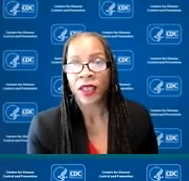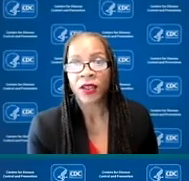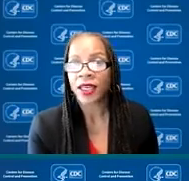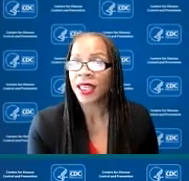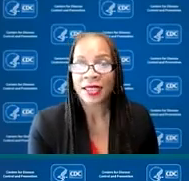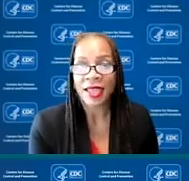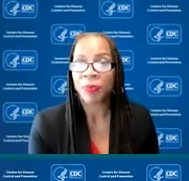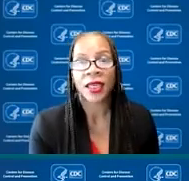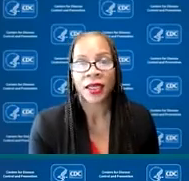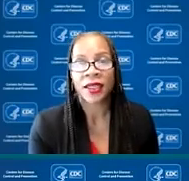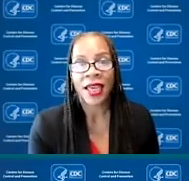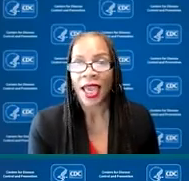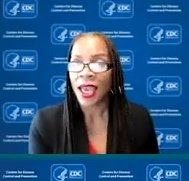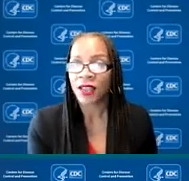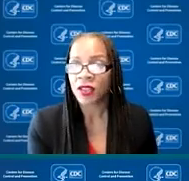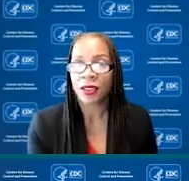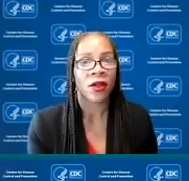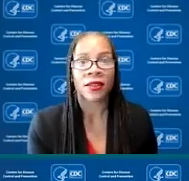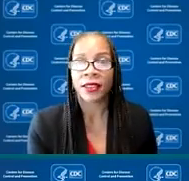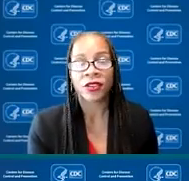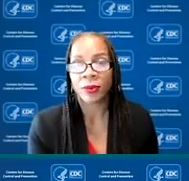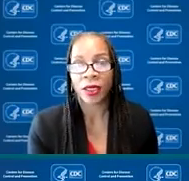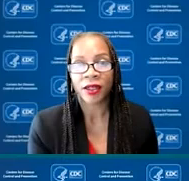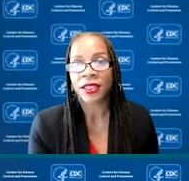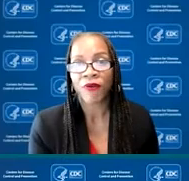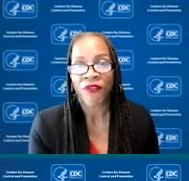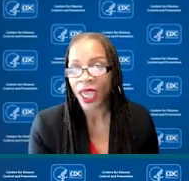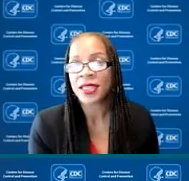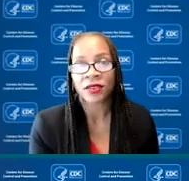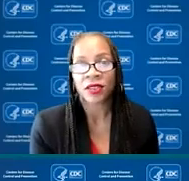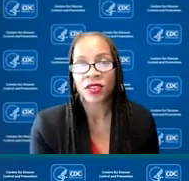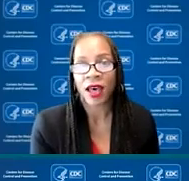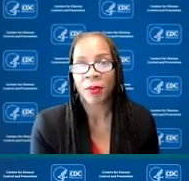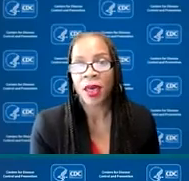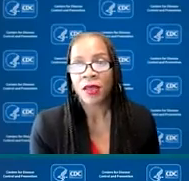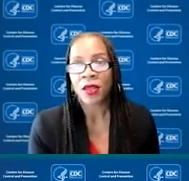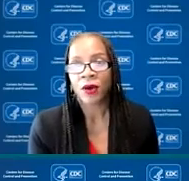could fill, and they stepped in and they took on the leadership there and did a fantastic job. So